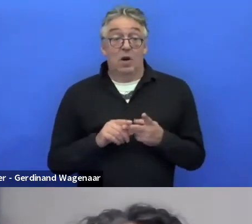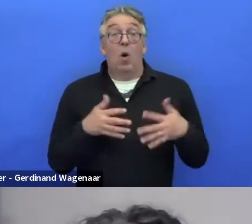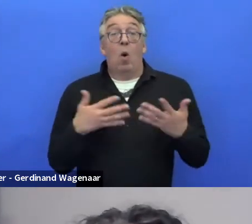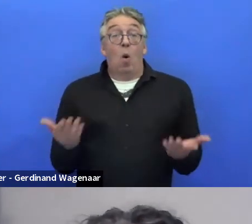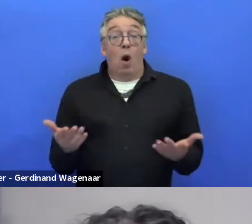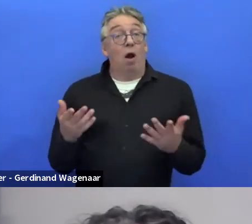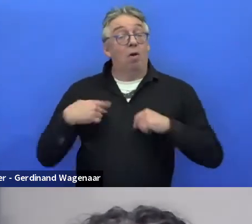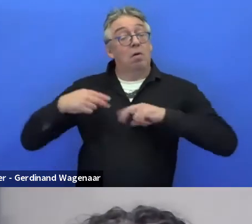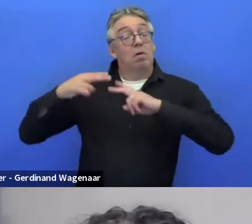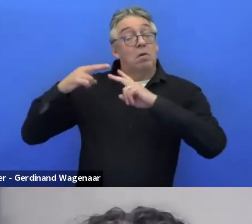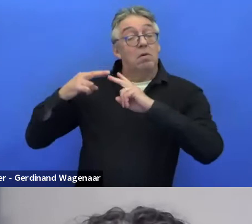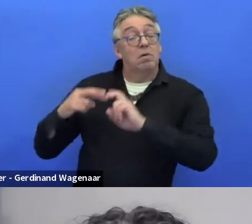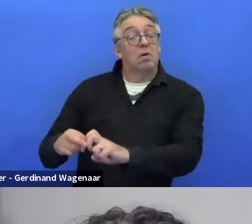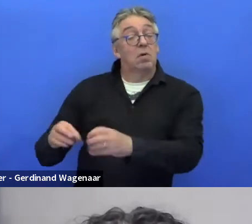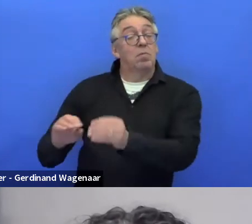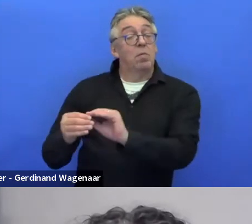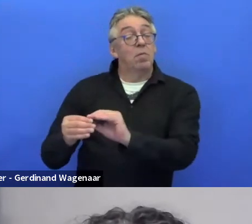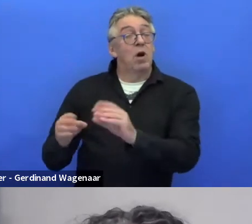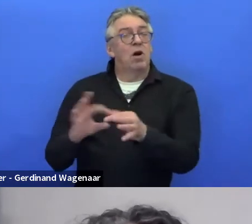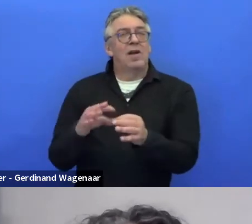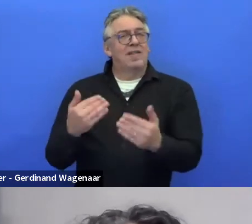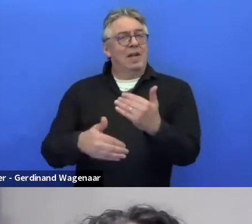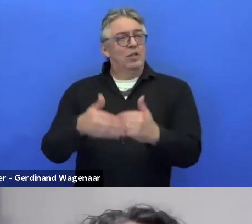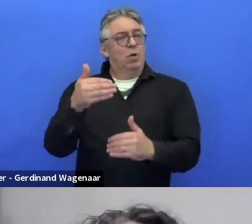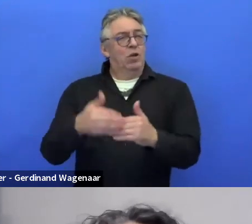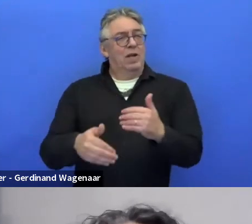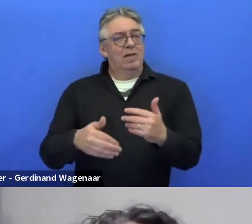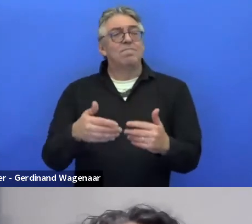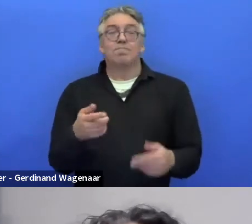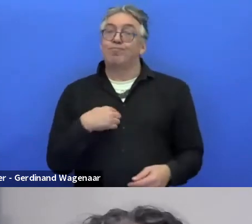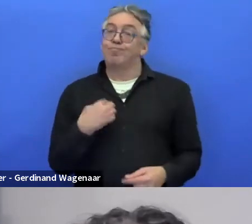I'll underline three types of issues or three topics: